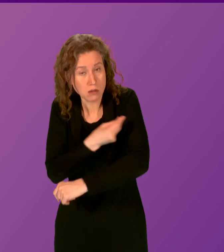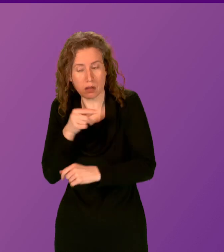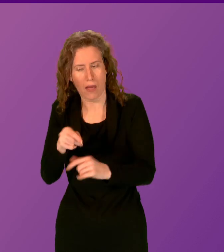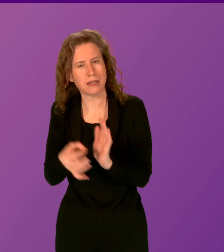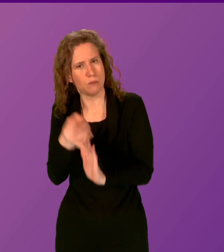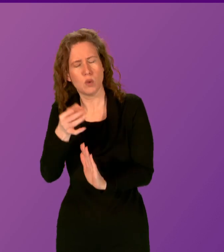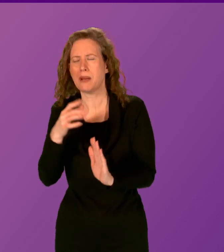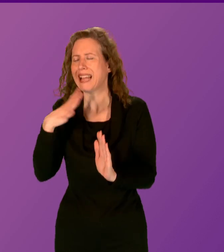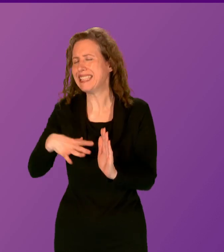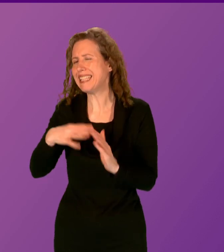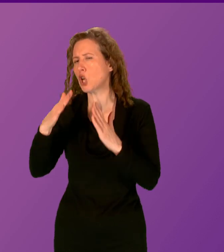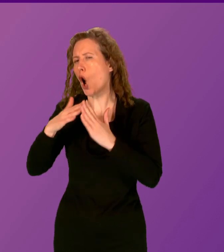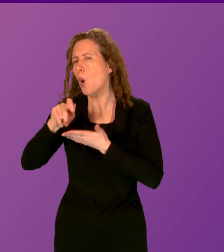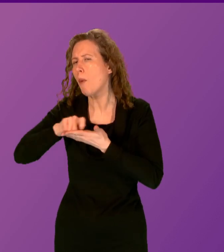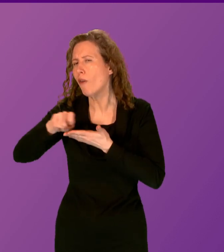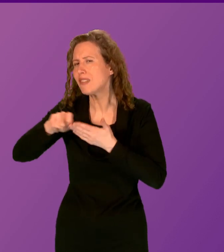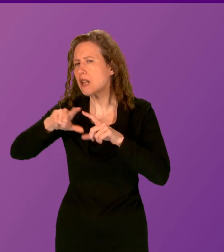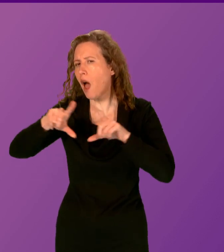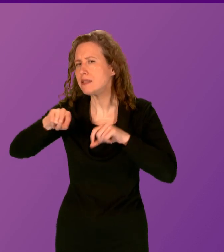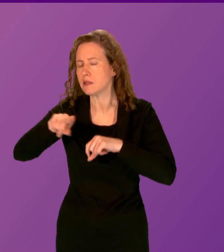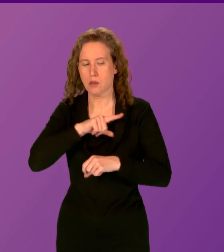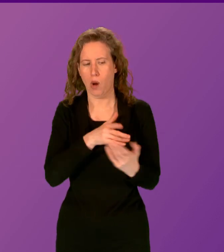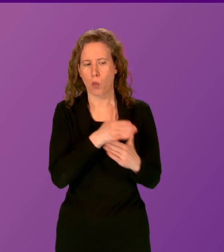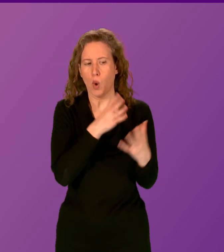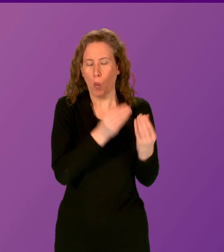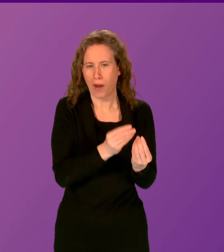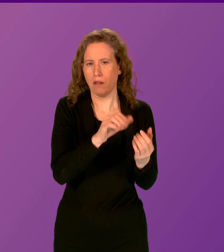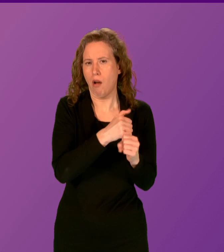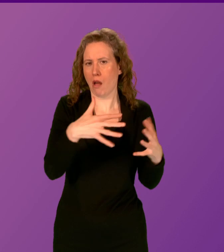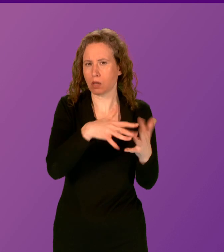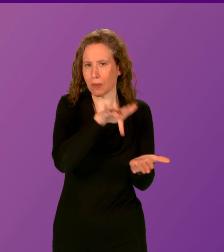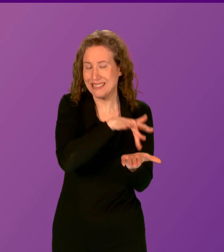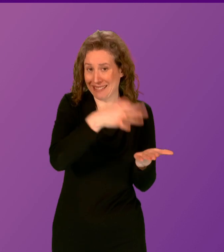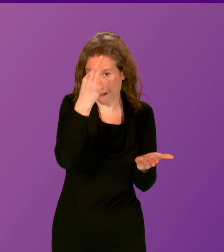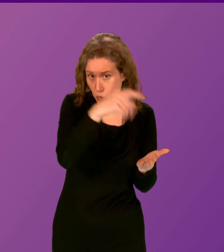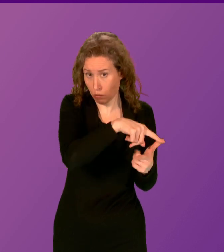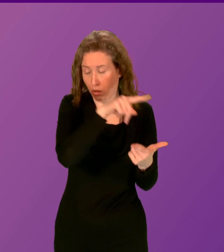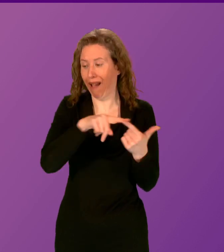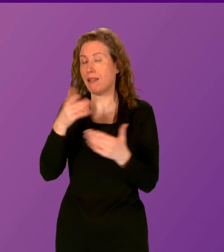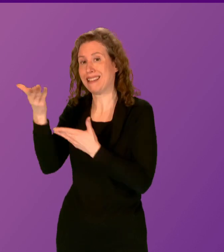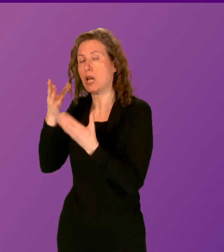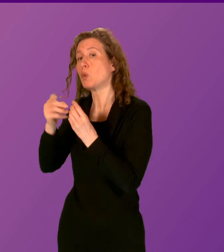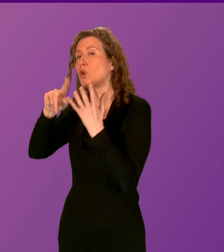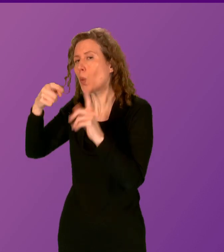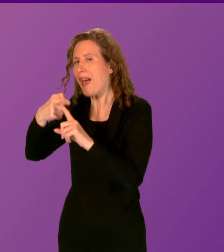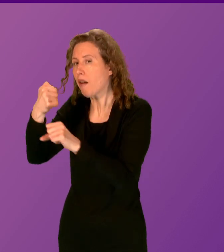which is why we continue to work with Glasgow City Council and engage with the UK Government in that regard.